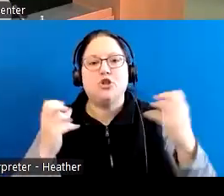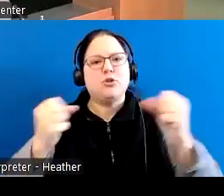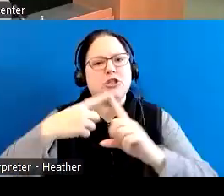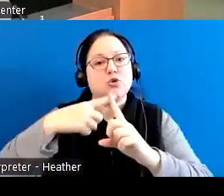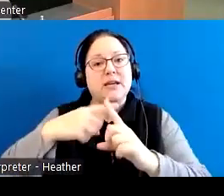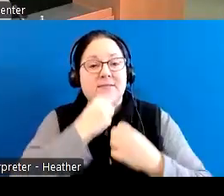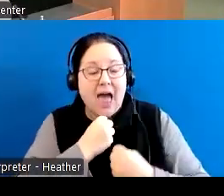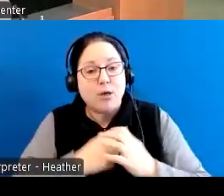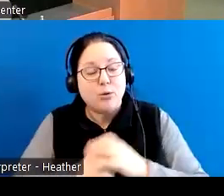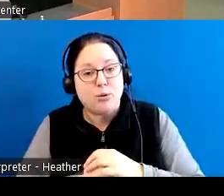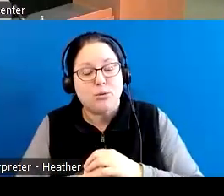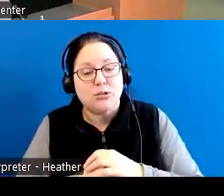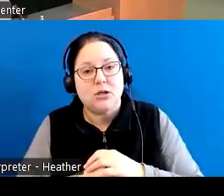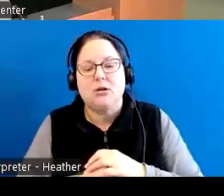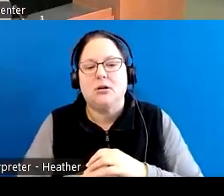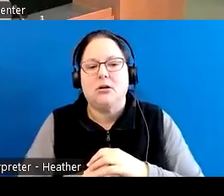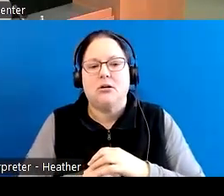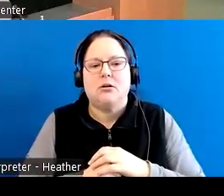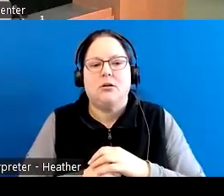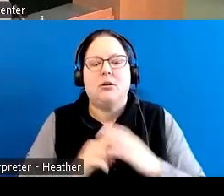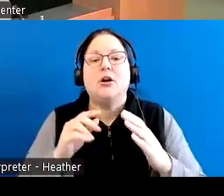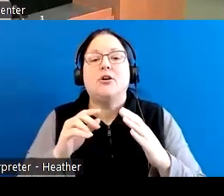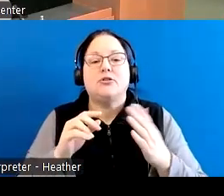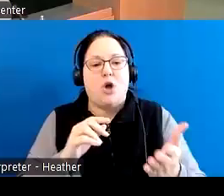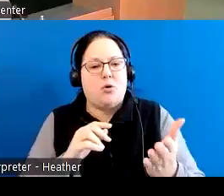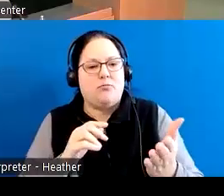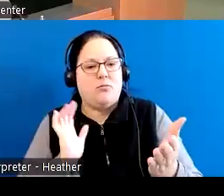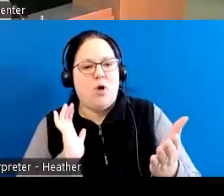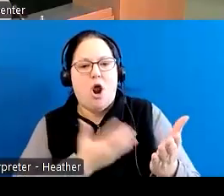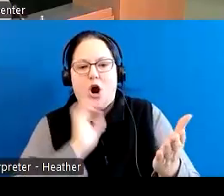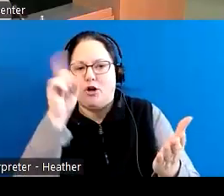And so in contrast, these are some examples of what our safety plans look like. Every single